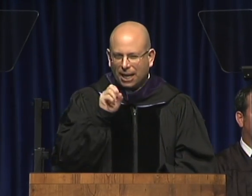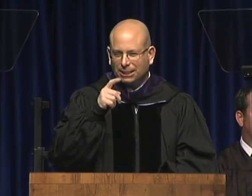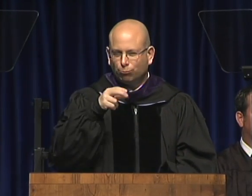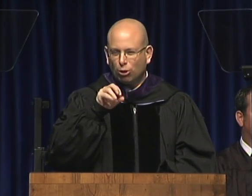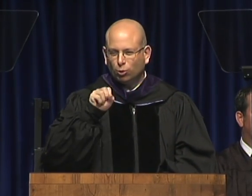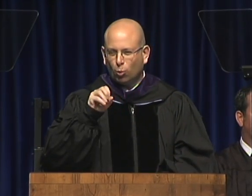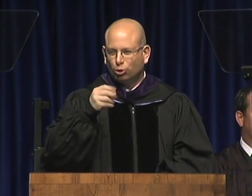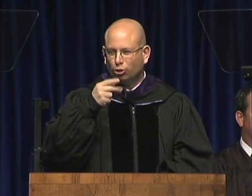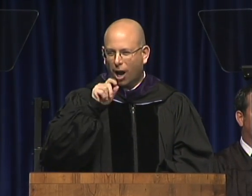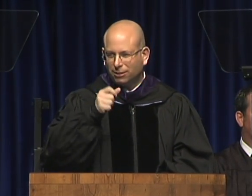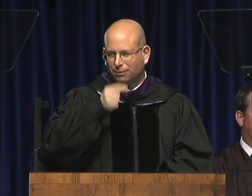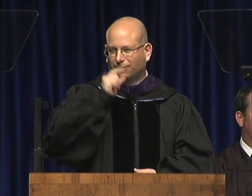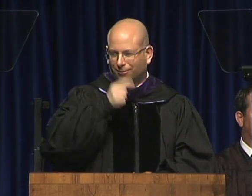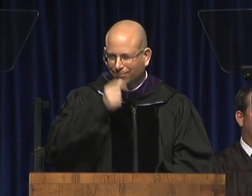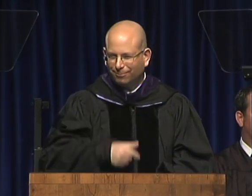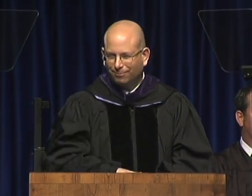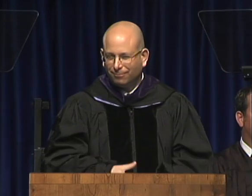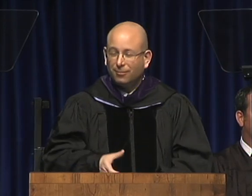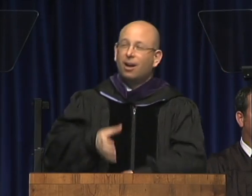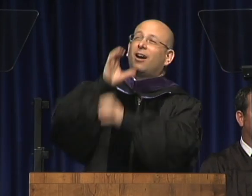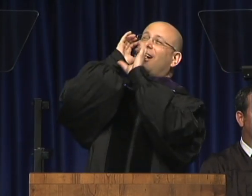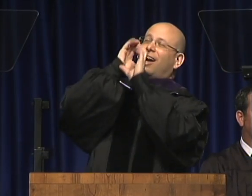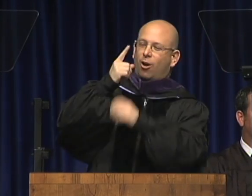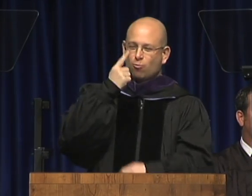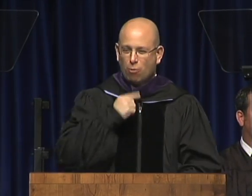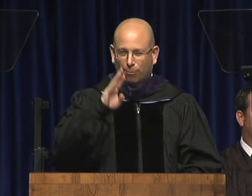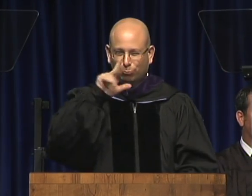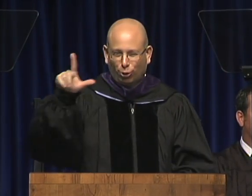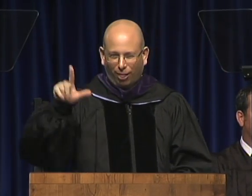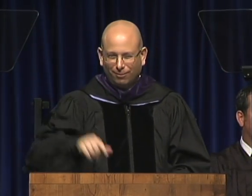Graduates, you can finally stop sipping espresso shots,